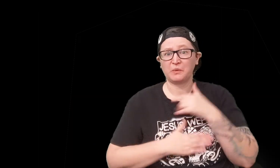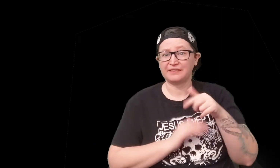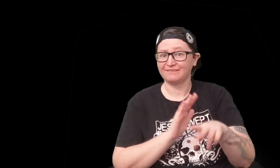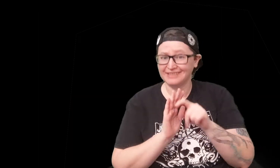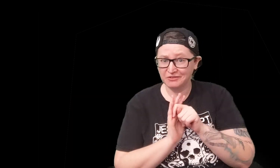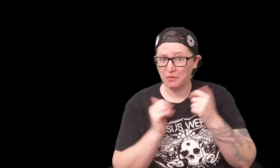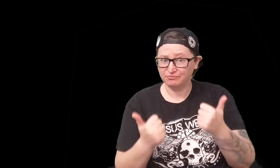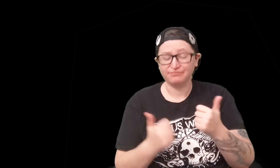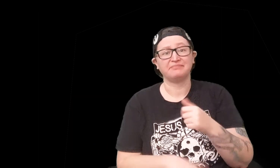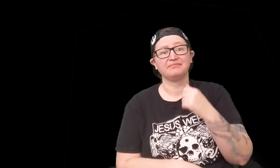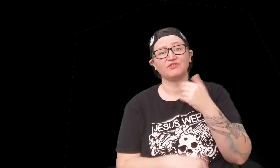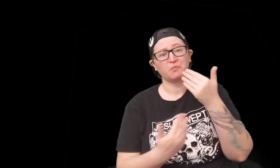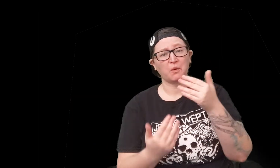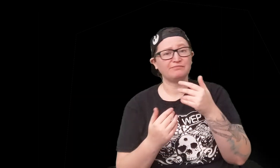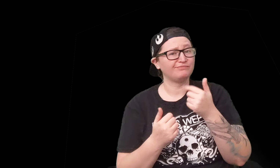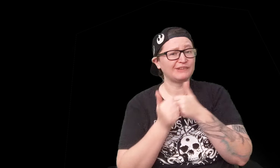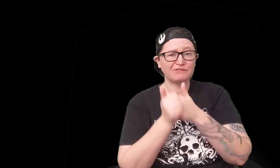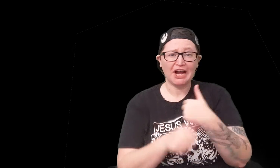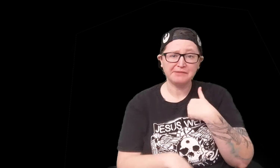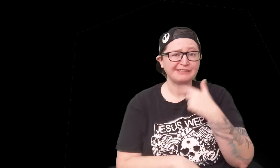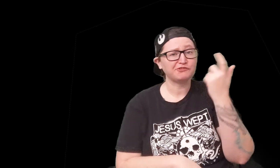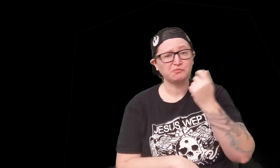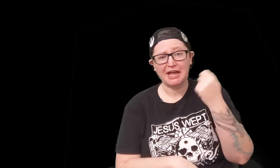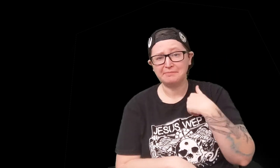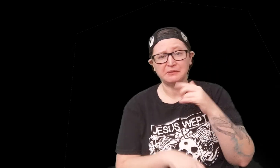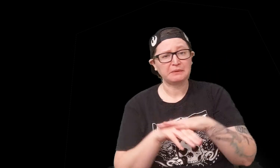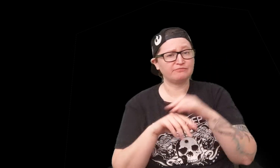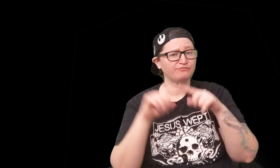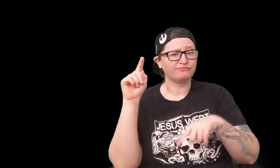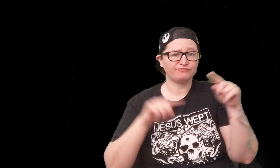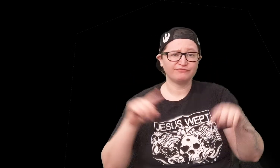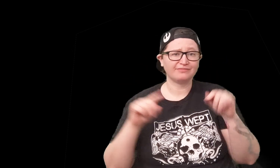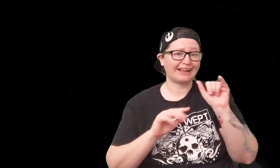so hopefully you have enjoyed this video go ahead and follow me you can subscribe